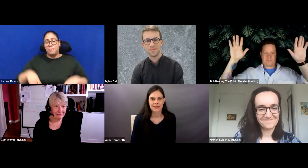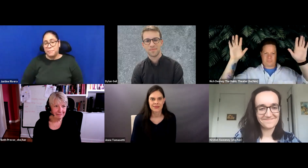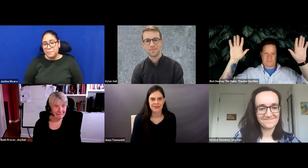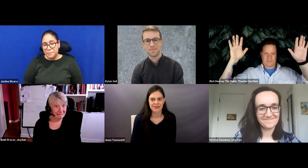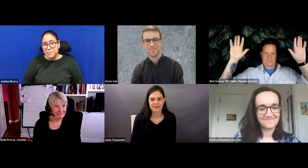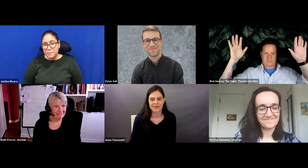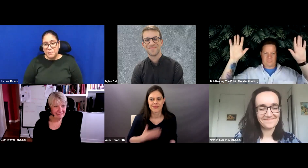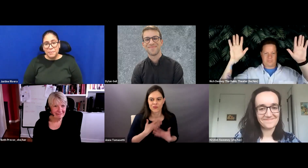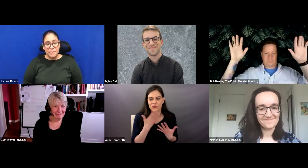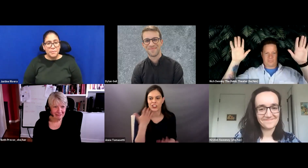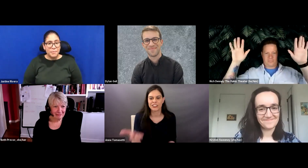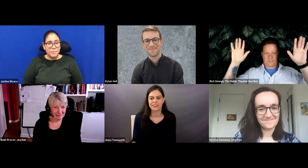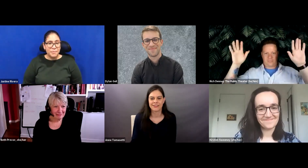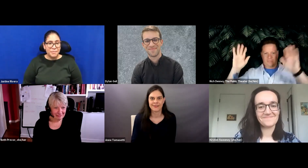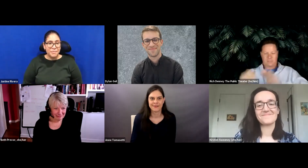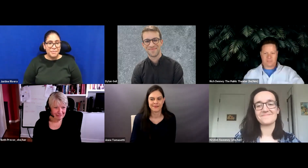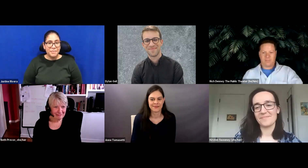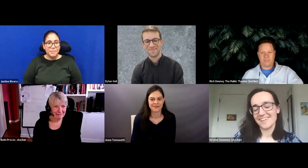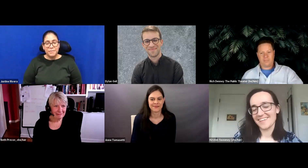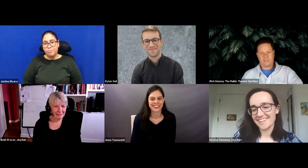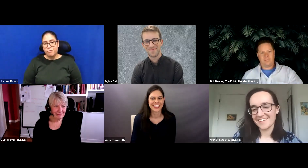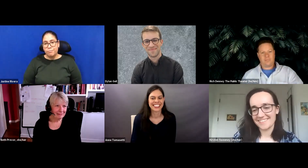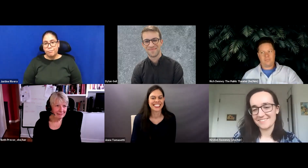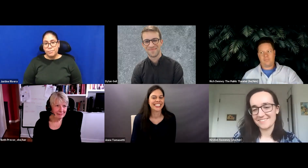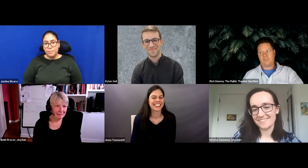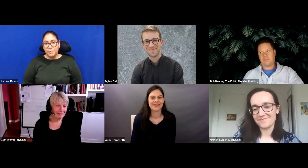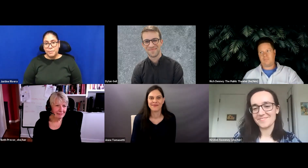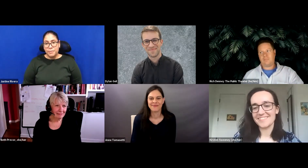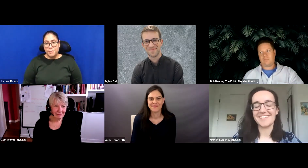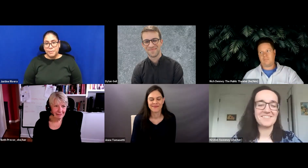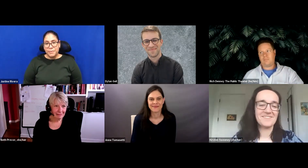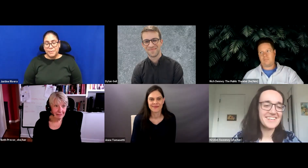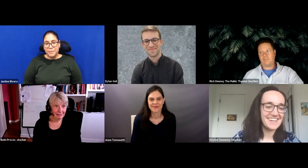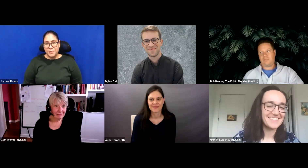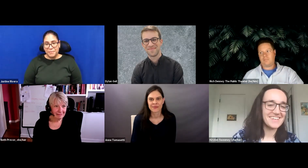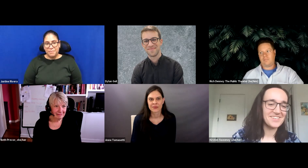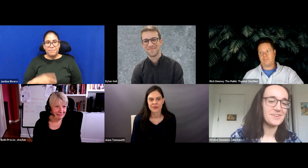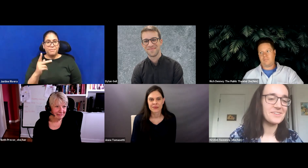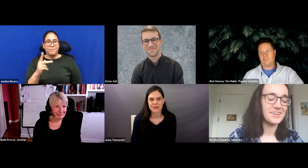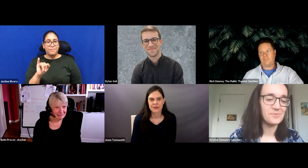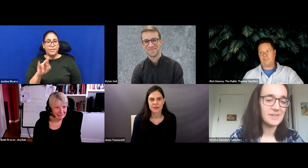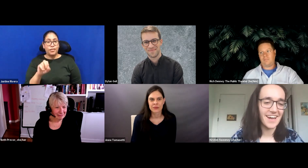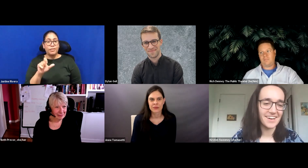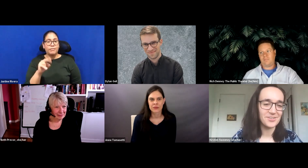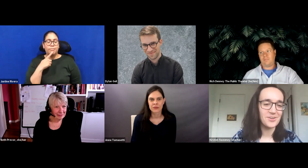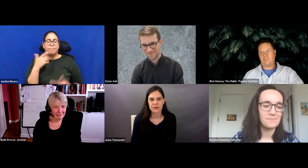Yes, thank you. Thank you, Anne says. I really appreciate it. That's very nice. Thank you. And you know, we at A.R.T./New York